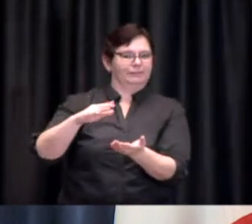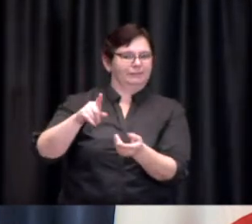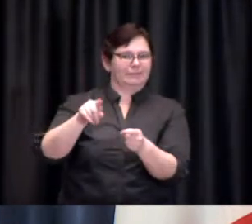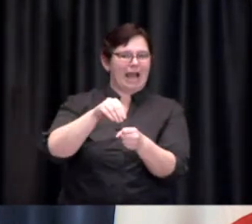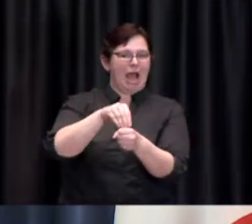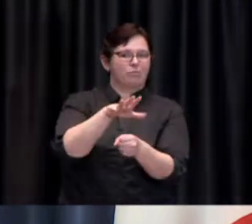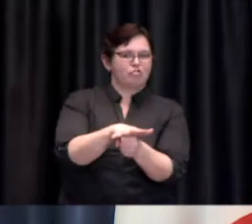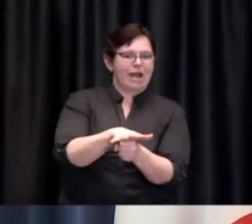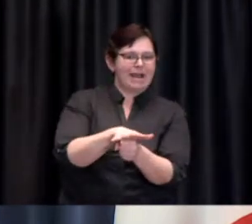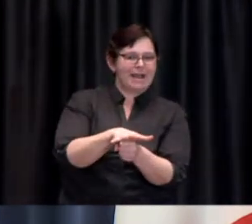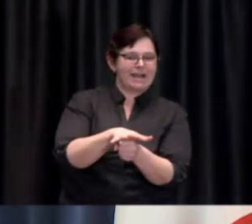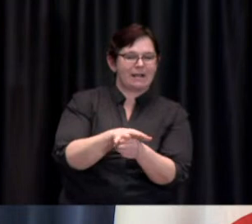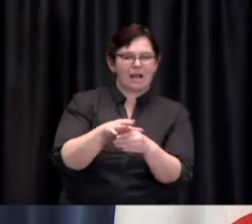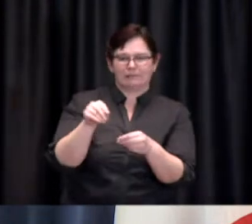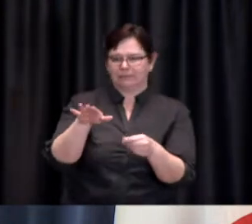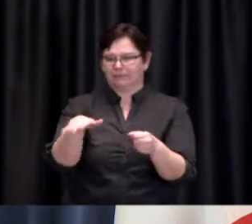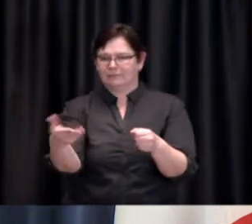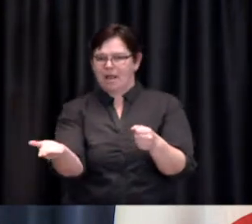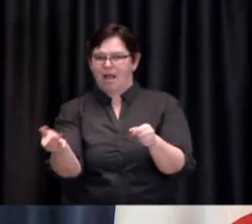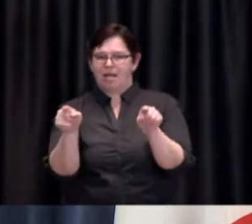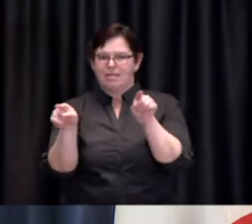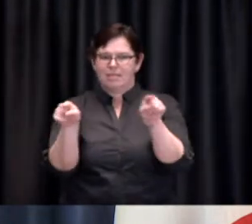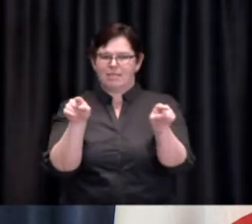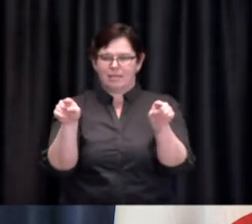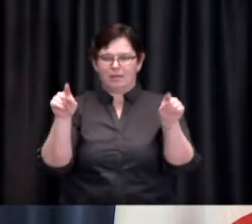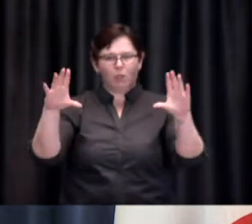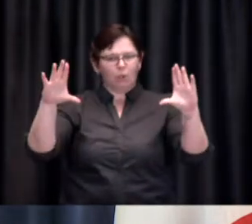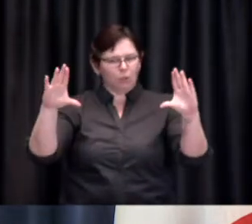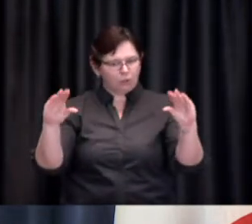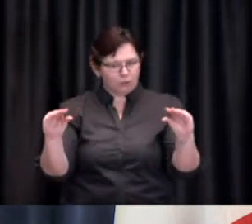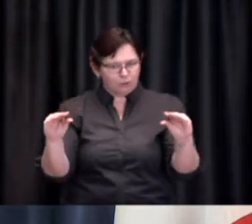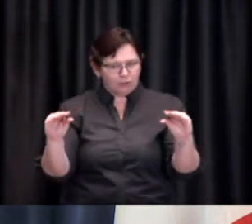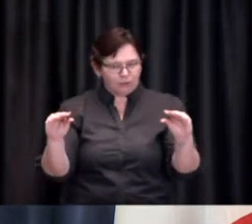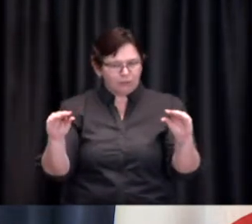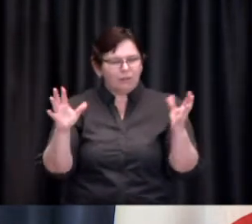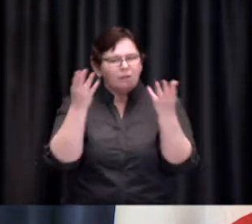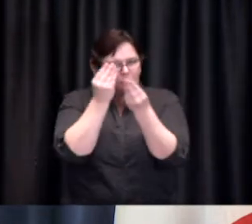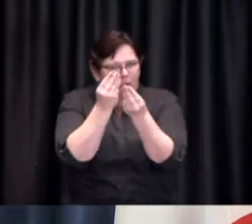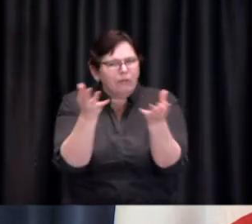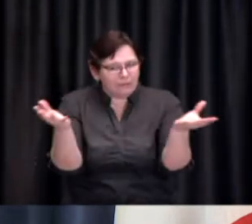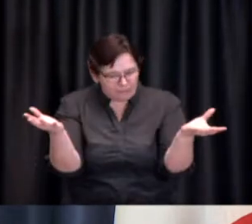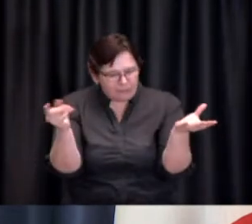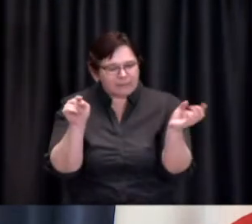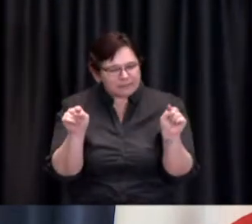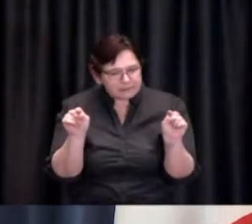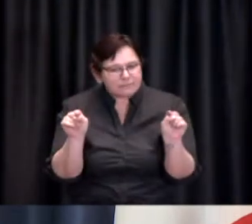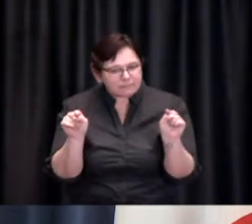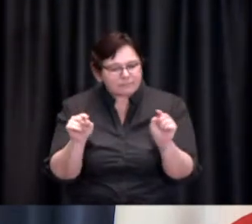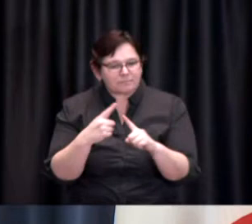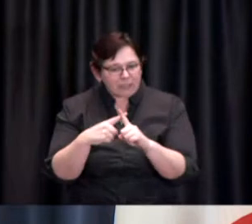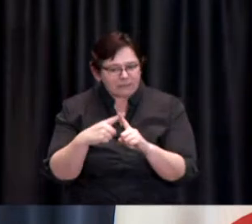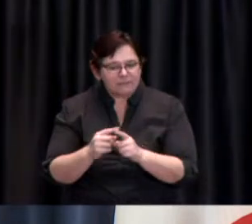settings so I think this is very very positive news around the vaccine and it certainly gives